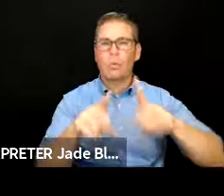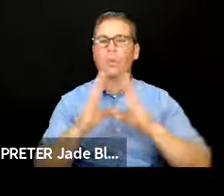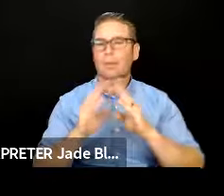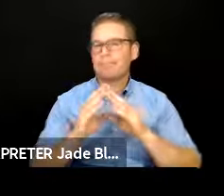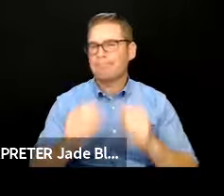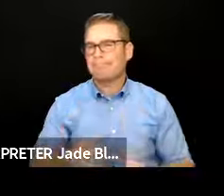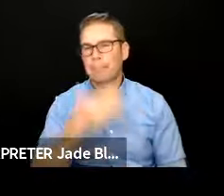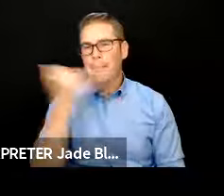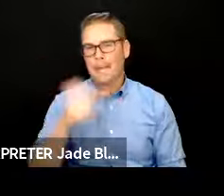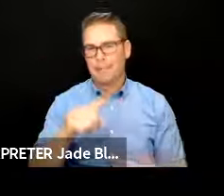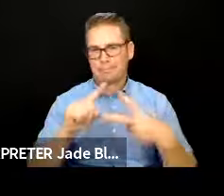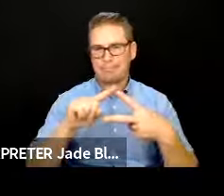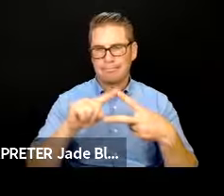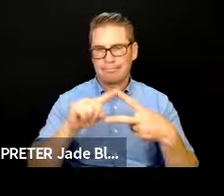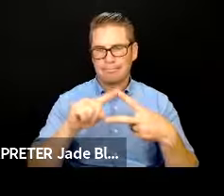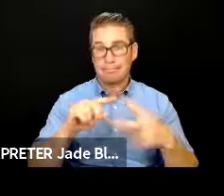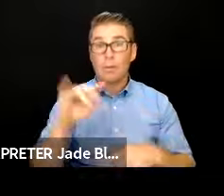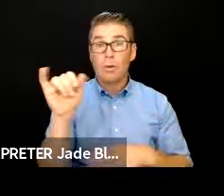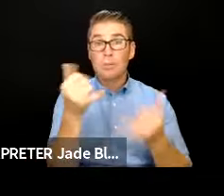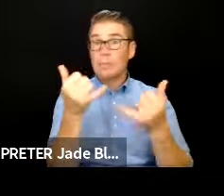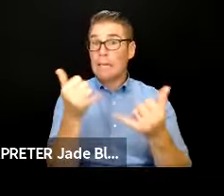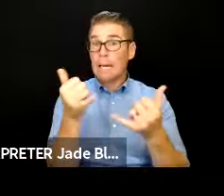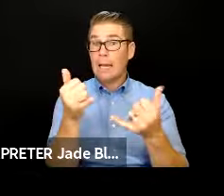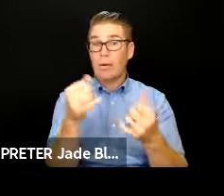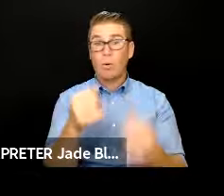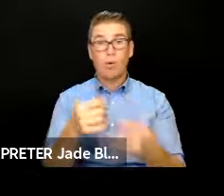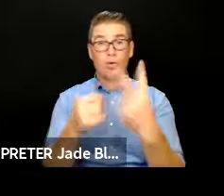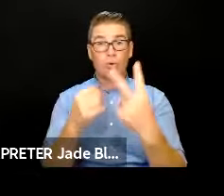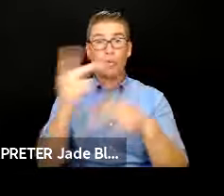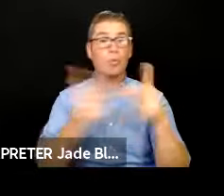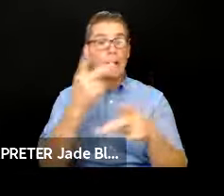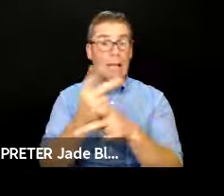And then so it is good practice and probably more effective to just add your poll questions beforehand when your setting up your meeting and simply just launch them during the live meeting